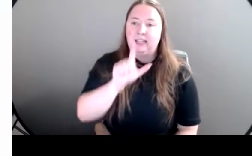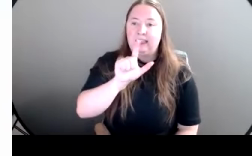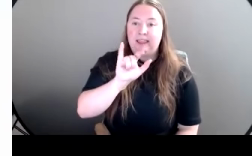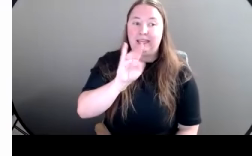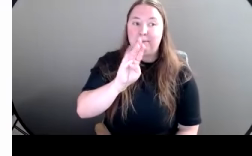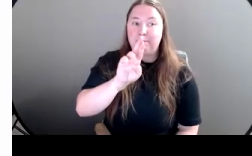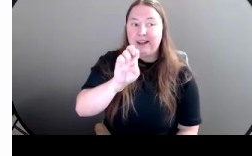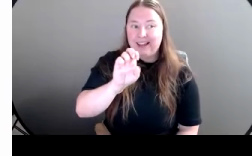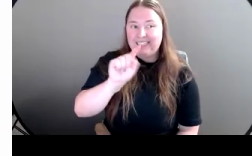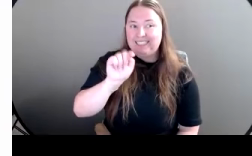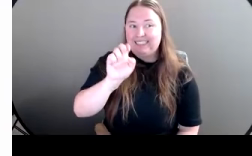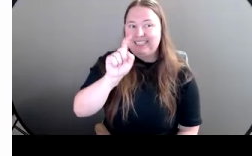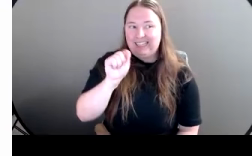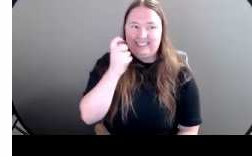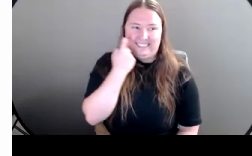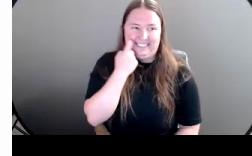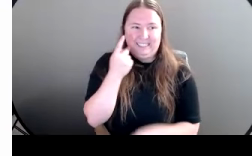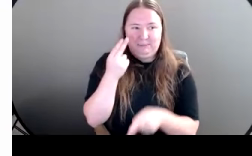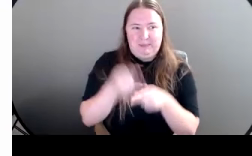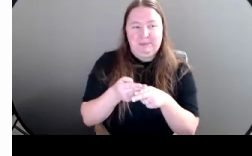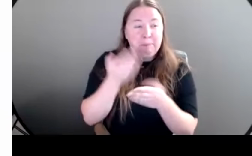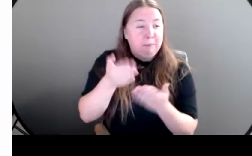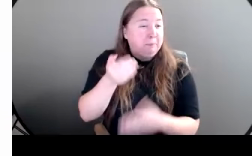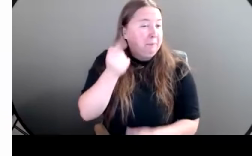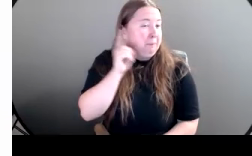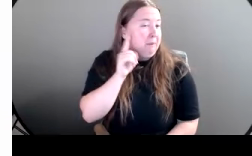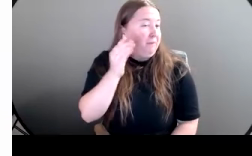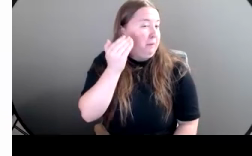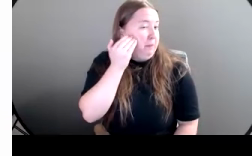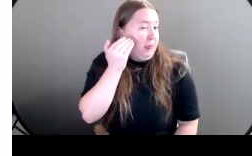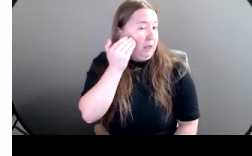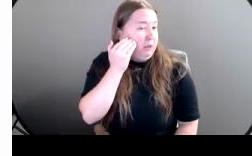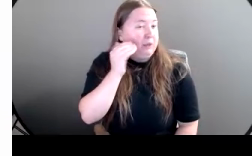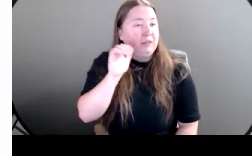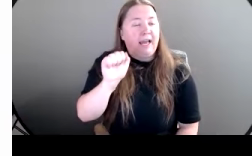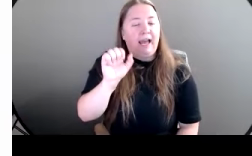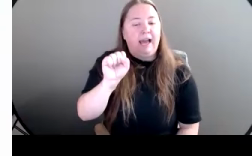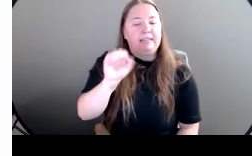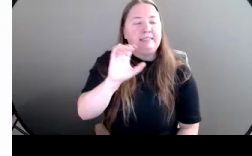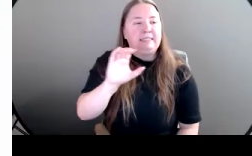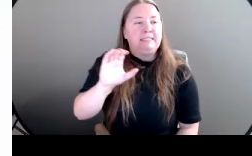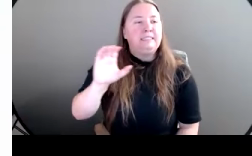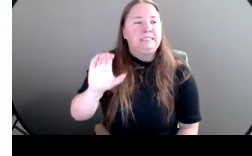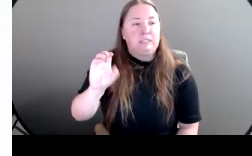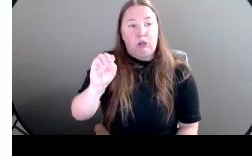I just mentioned it. Okay. LibreTexts might sound familiar. The ASCCC OERI partners with LibreTexts often.